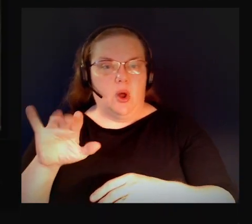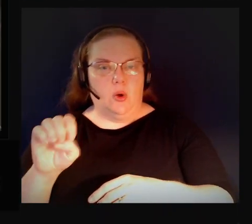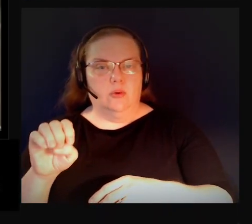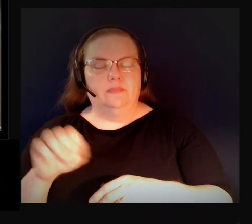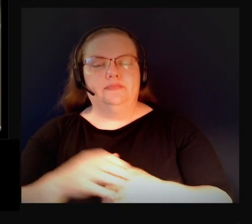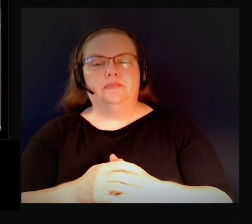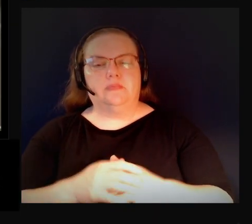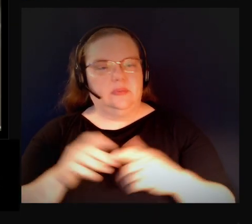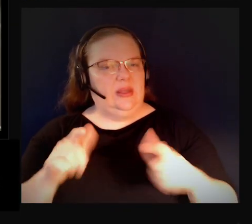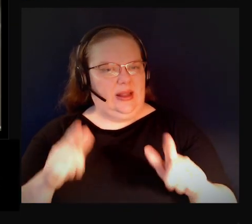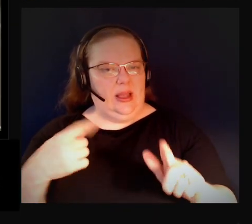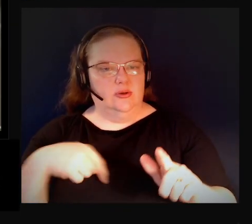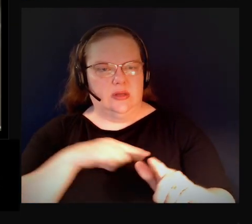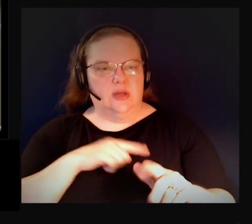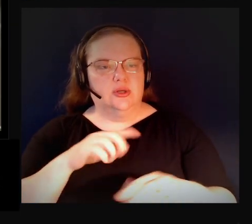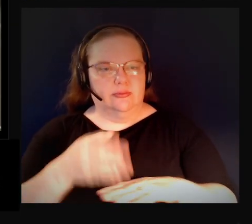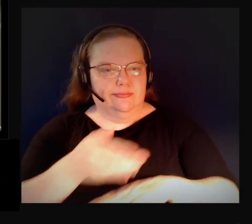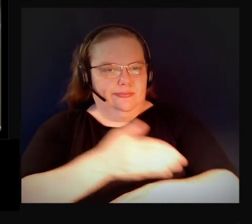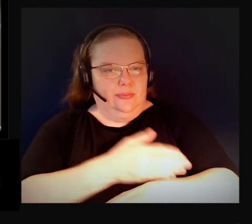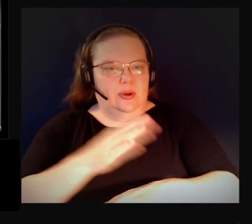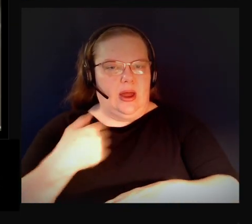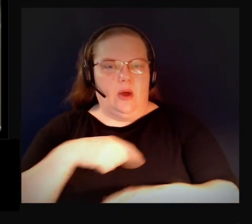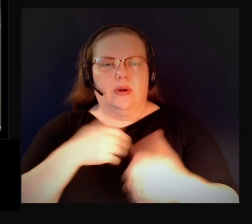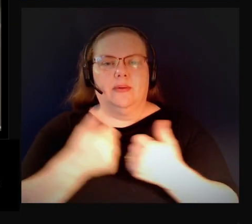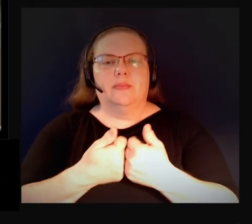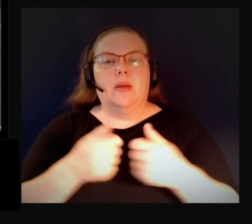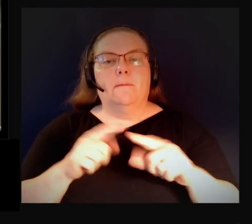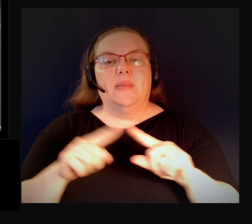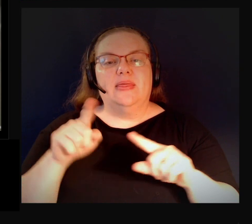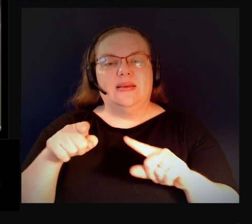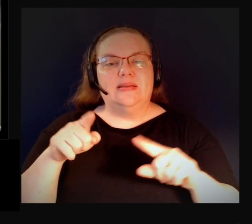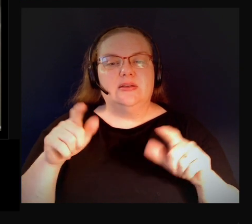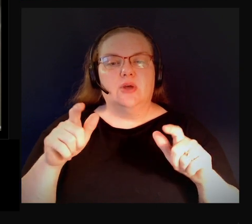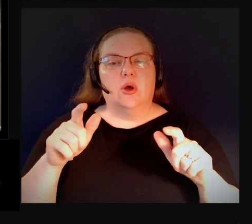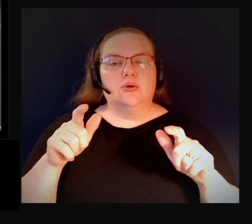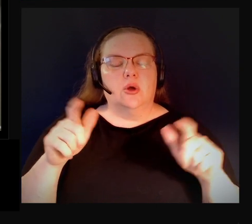We also have an HDRP example project called XboxSmallOfficeRayTracing.